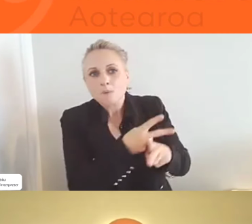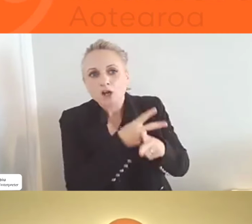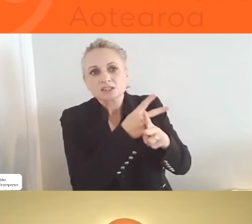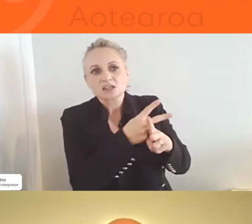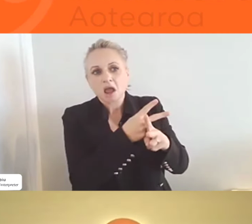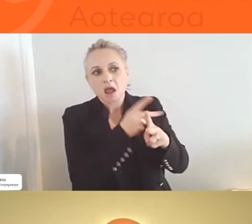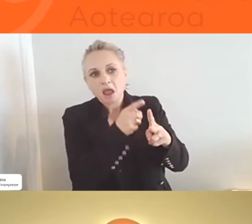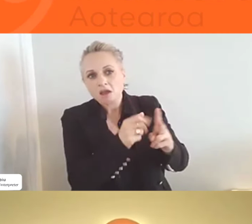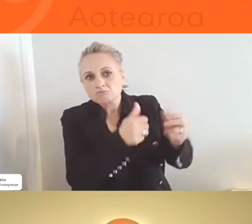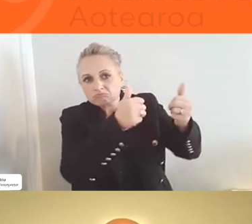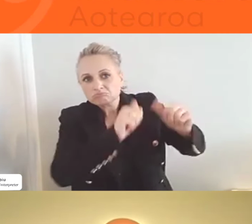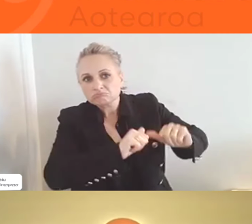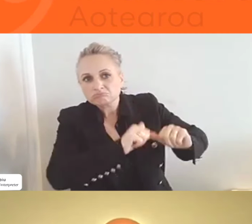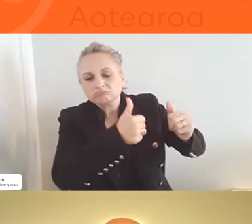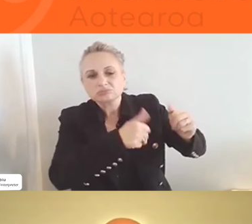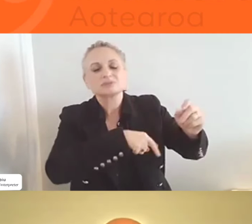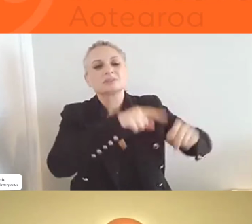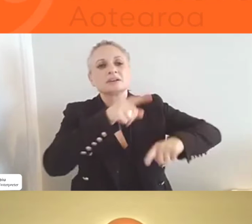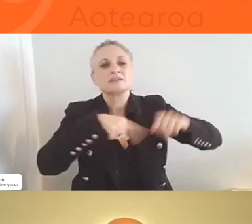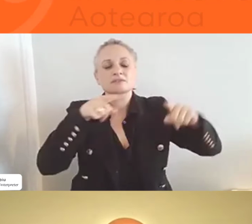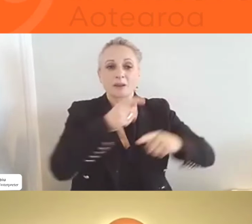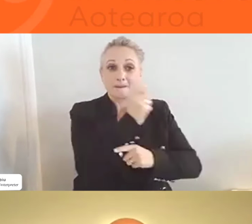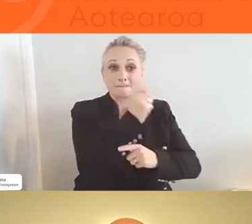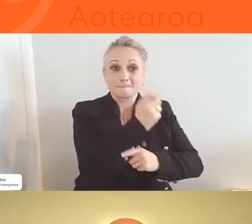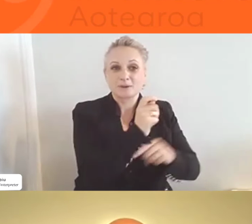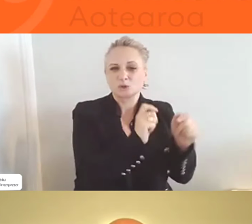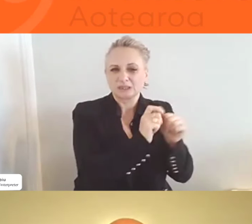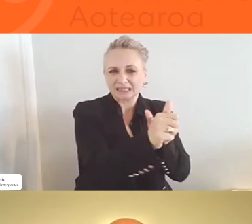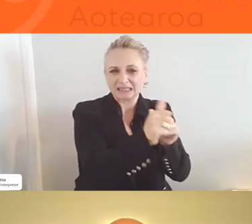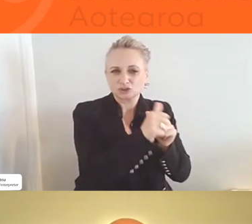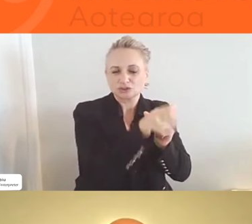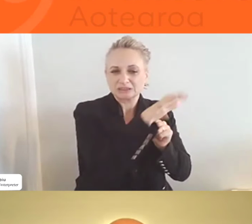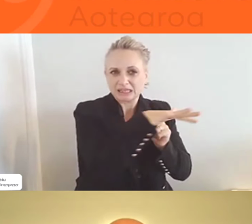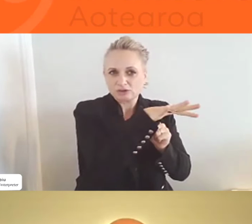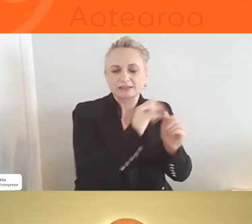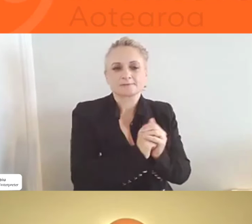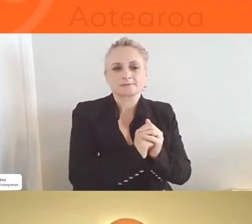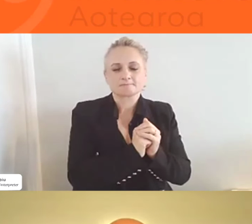just for my own information, I did a search on our website the